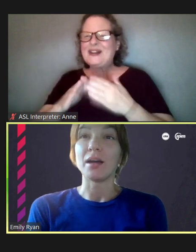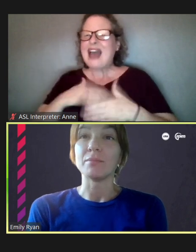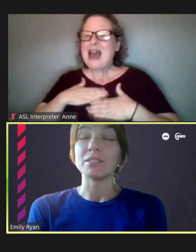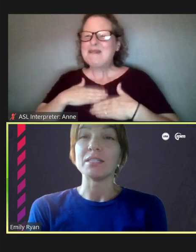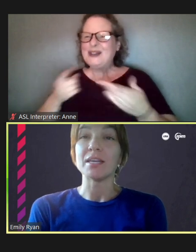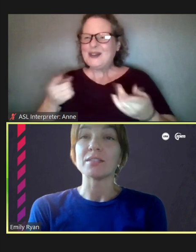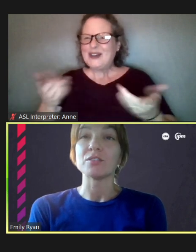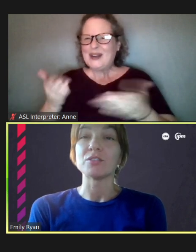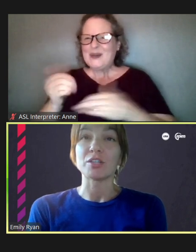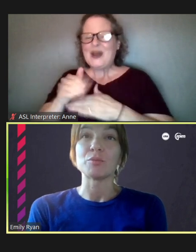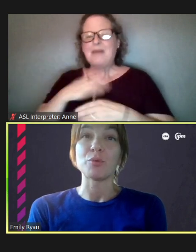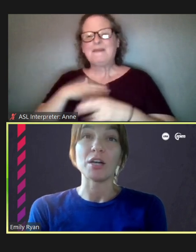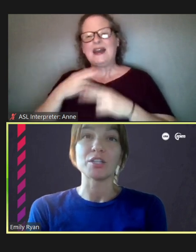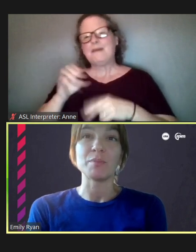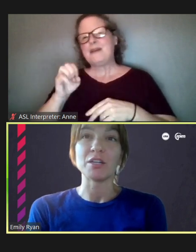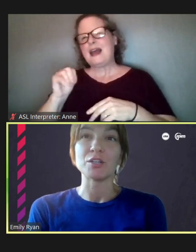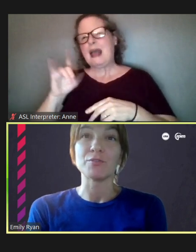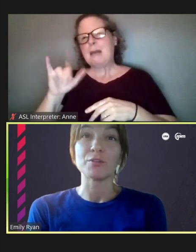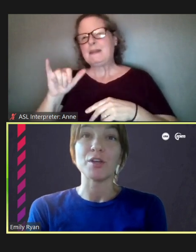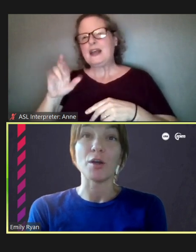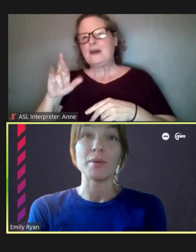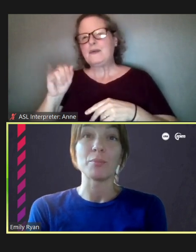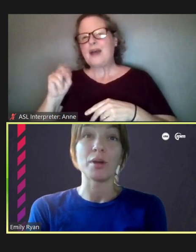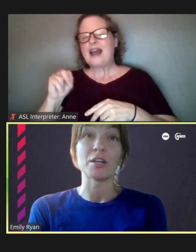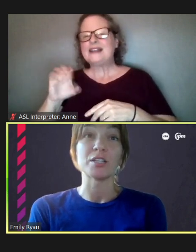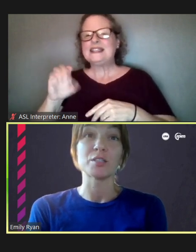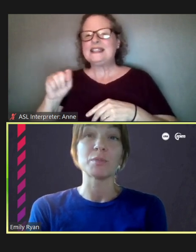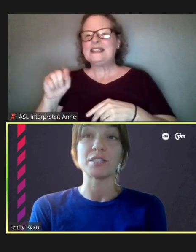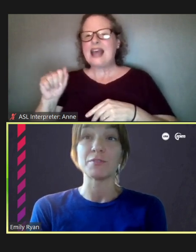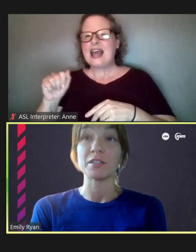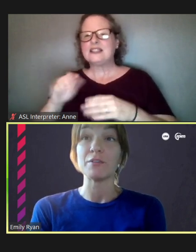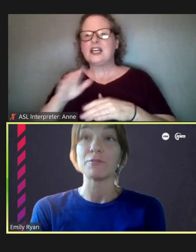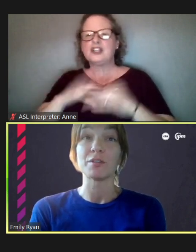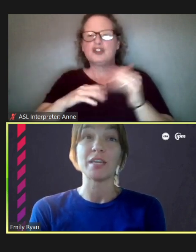I'm CTA's construction Project Manager for the RPM Project, specifically for